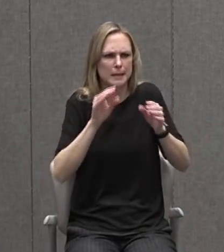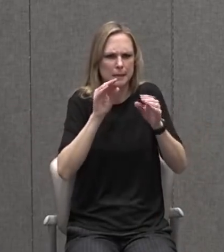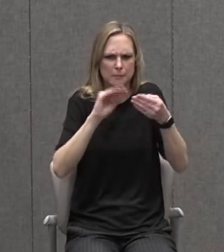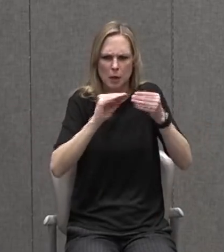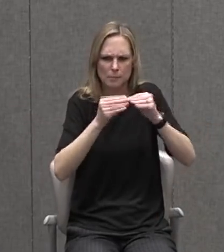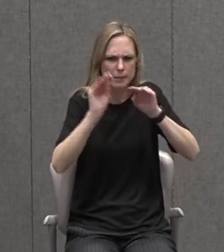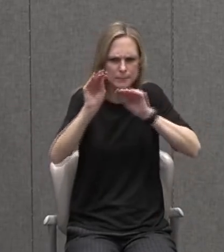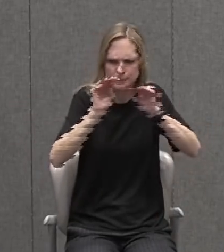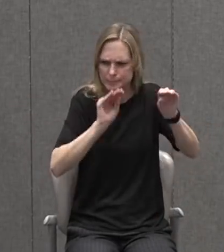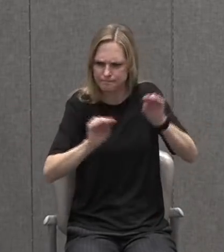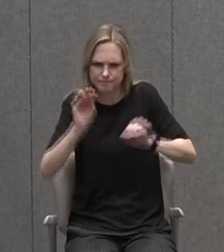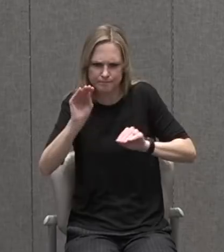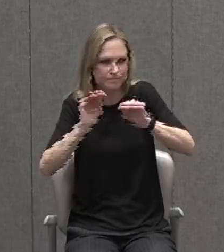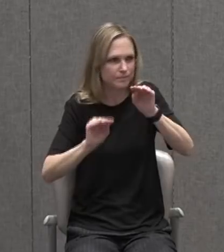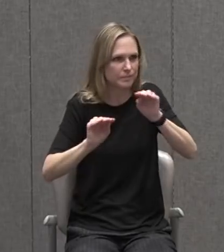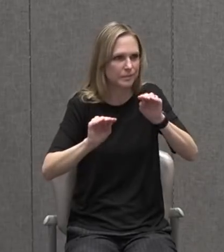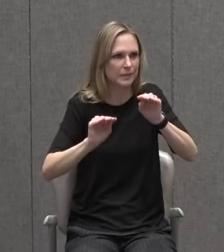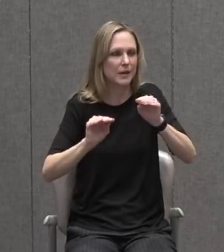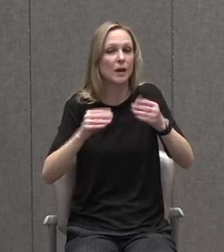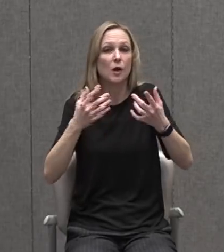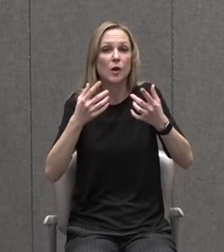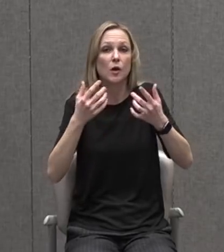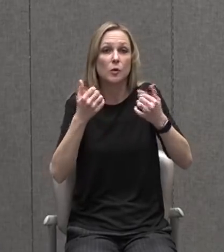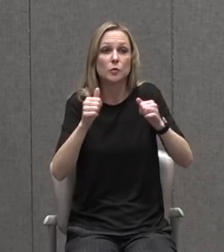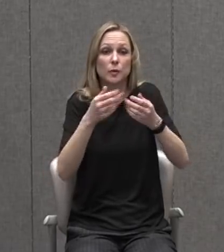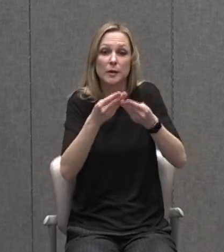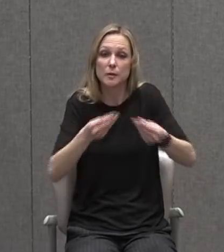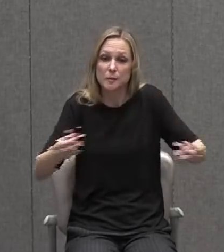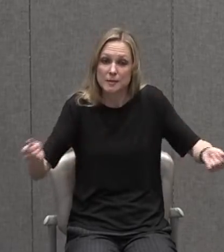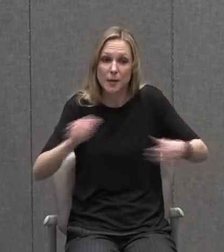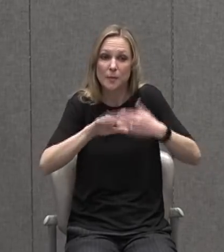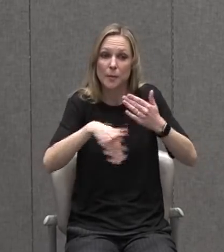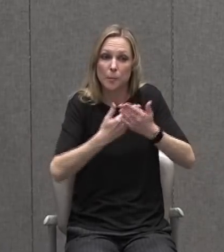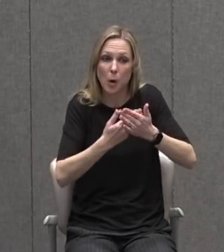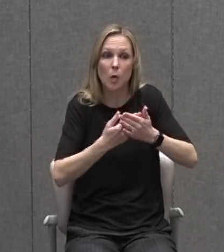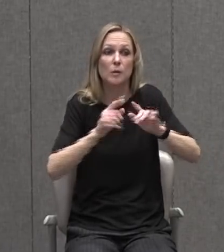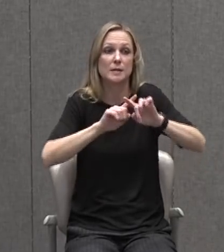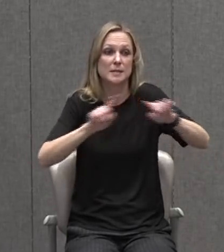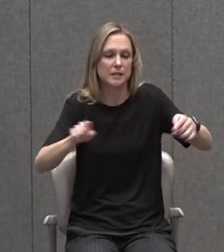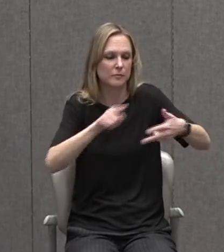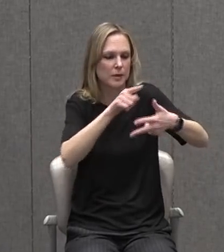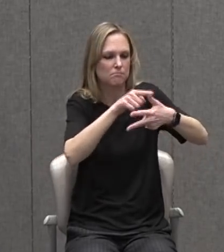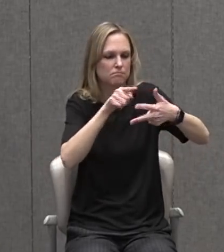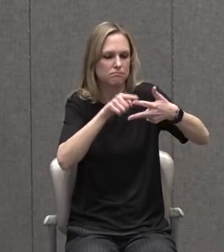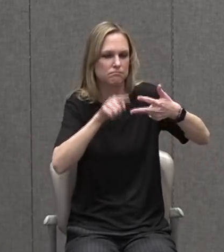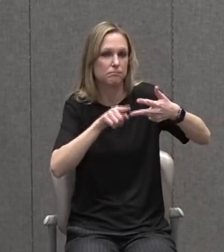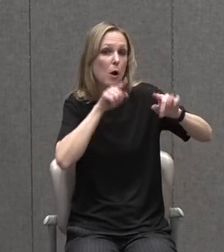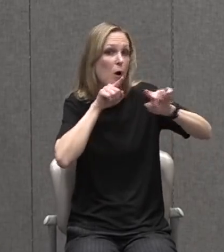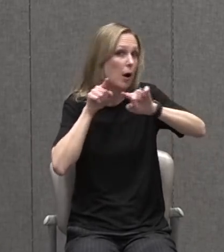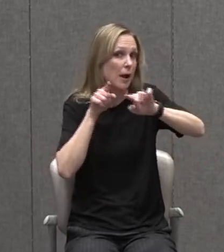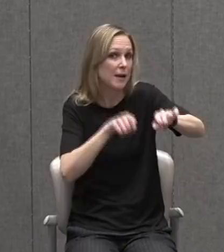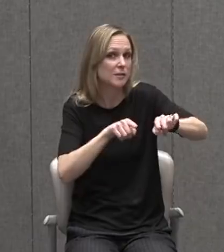to get where all of them are different odd numbers. And when I did this last night,